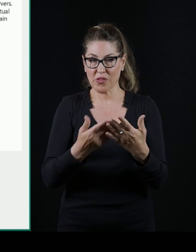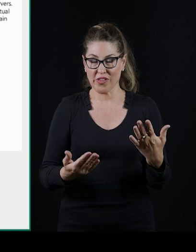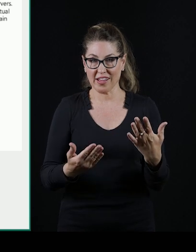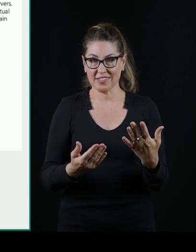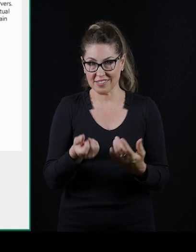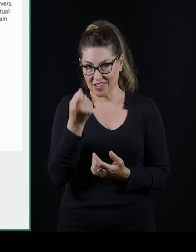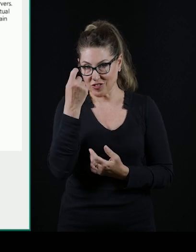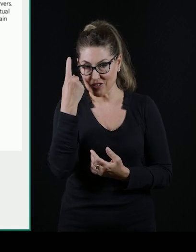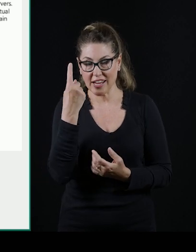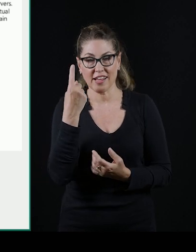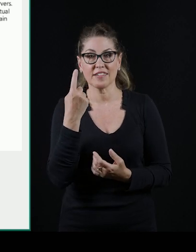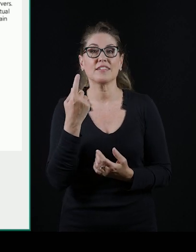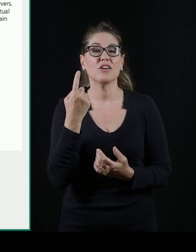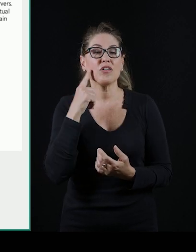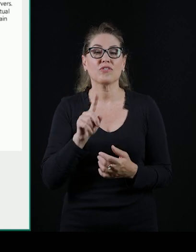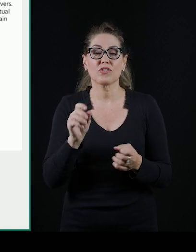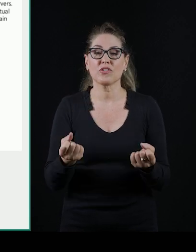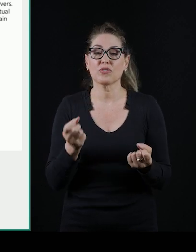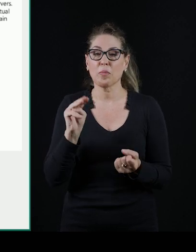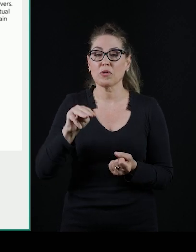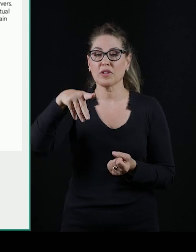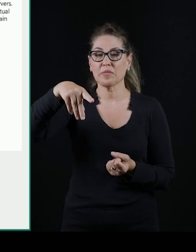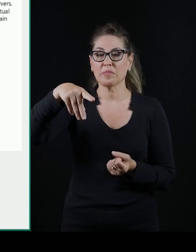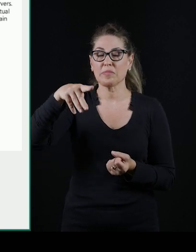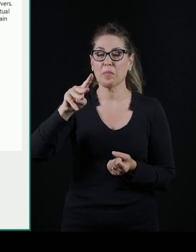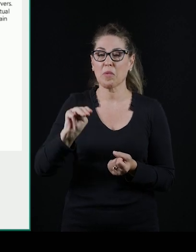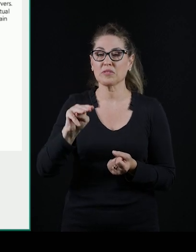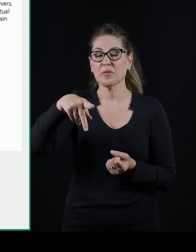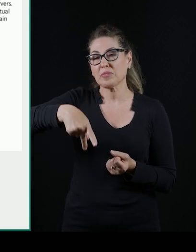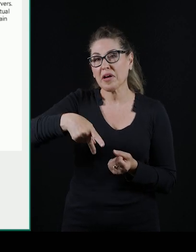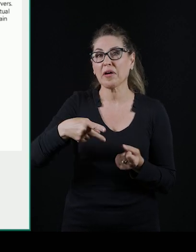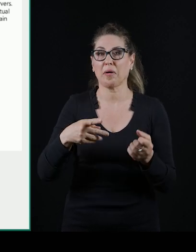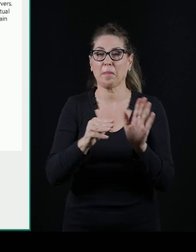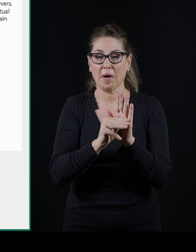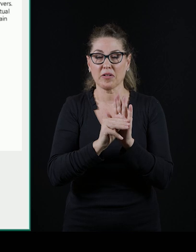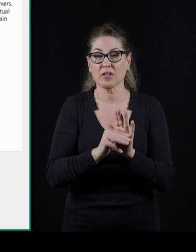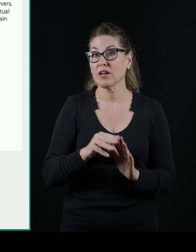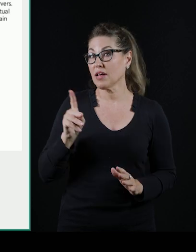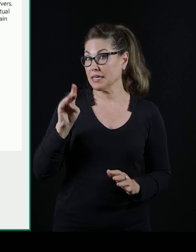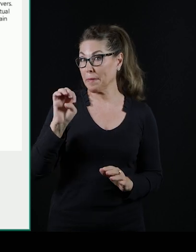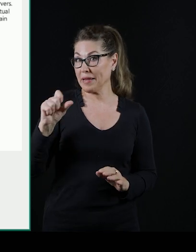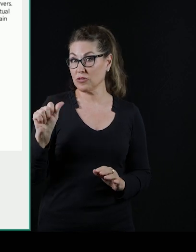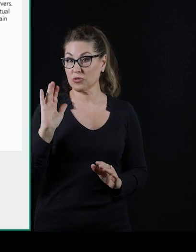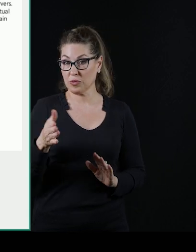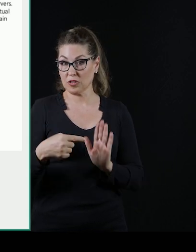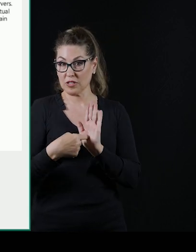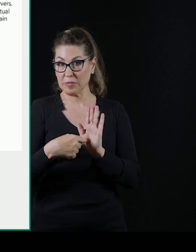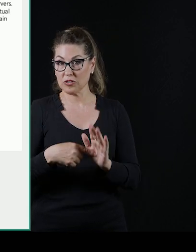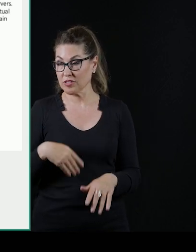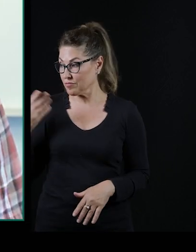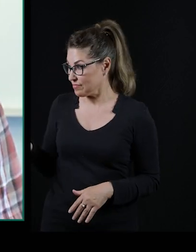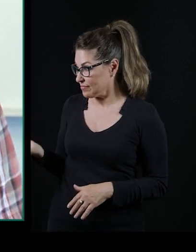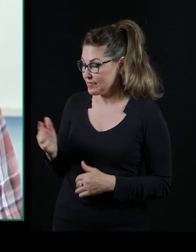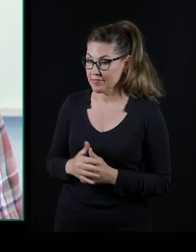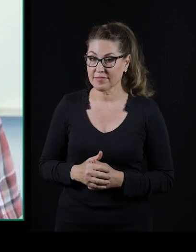the PlayFab's multiplayer servers operating model. Dimitris will demonstrate, Dimitris?